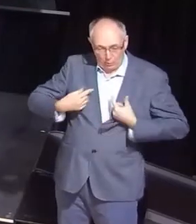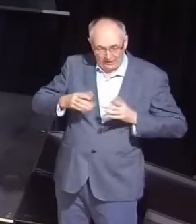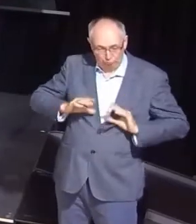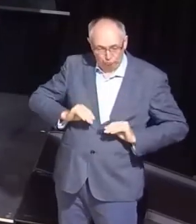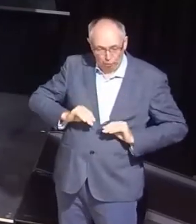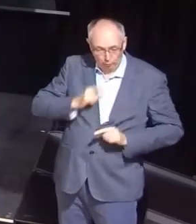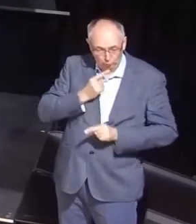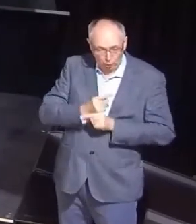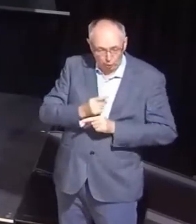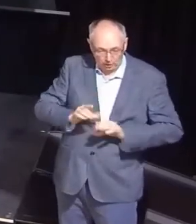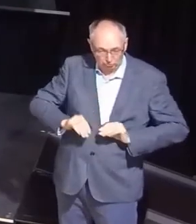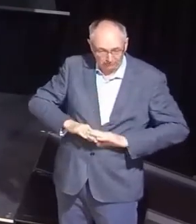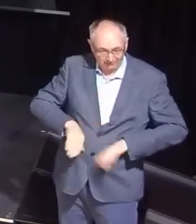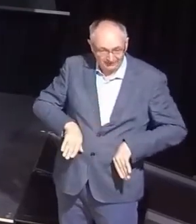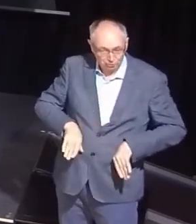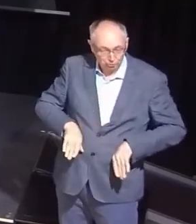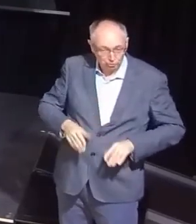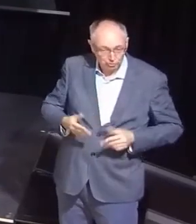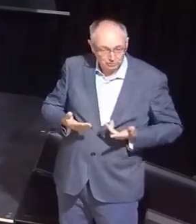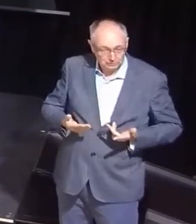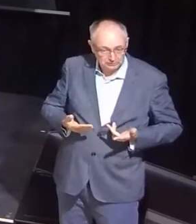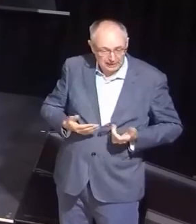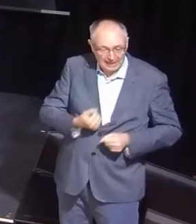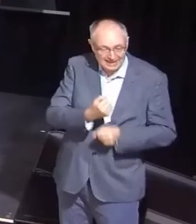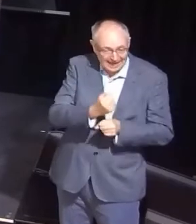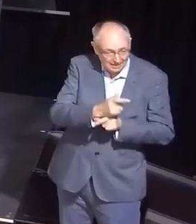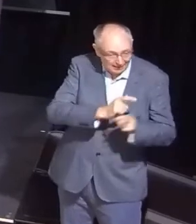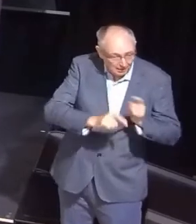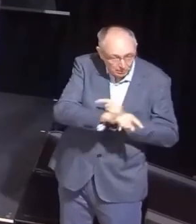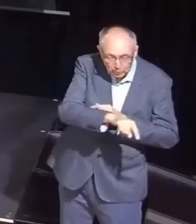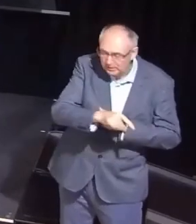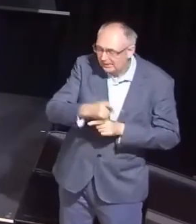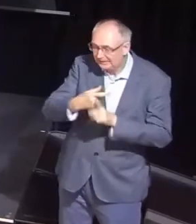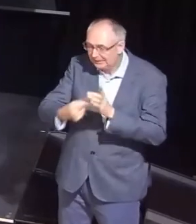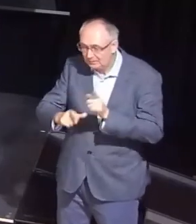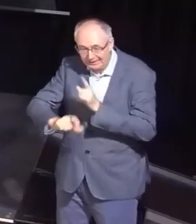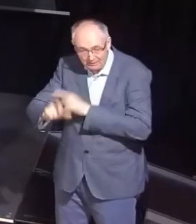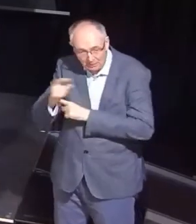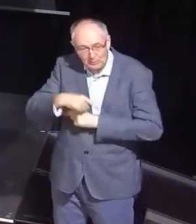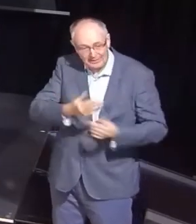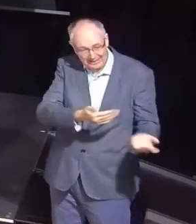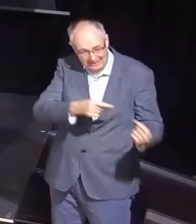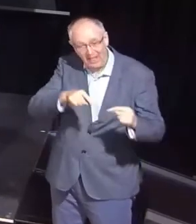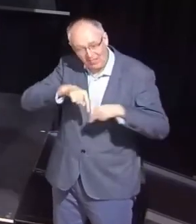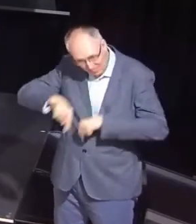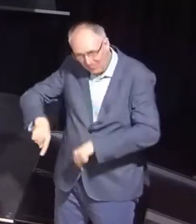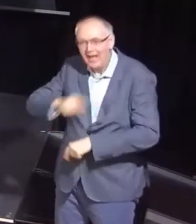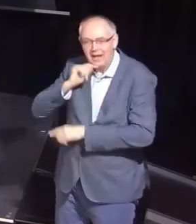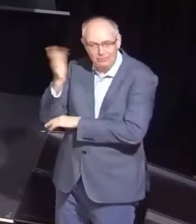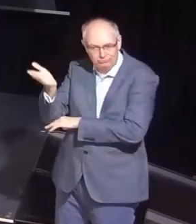And we let the gaming and disability community come in And we let them talk. Share their stories.